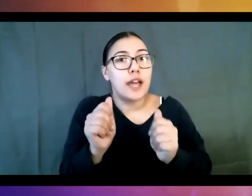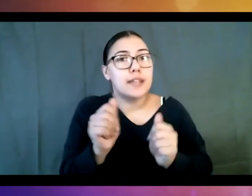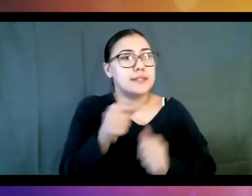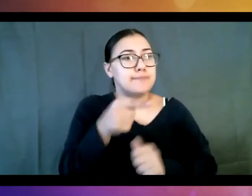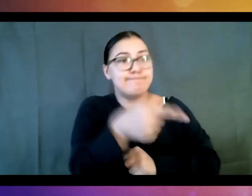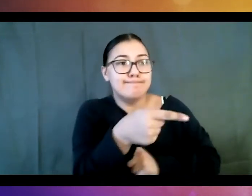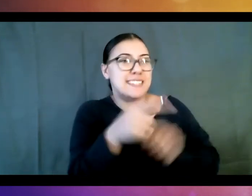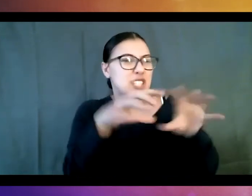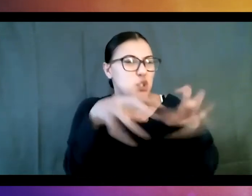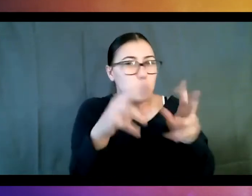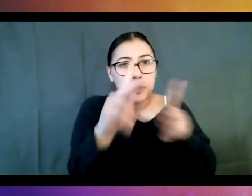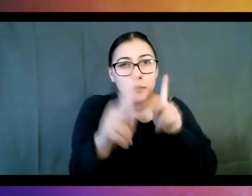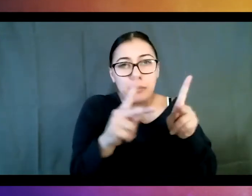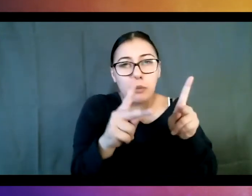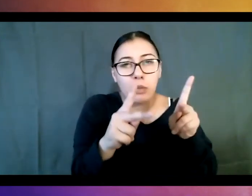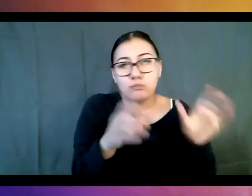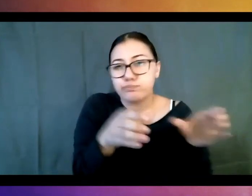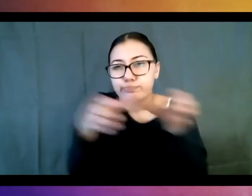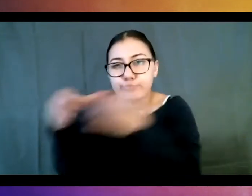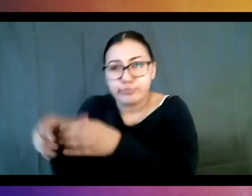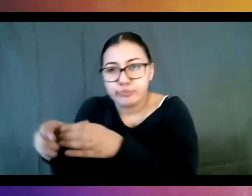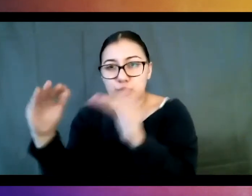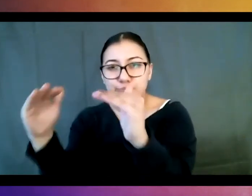different terms or conditions of rental